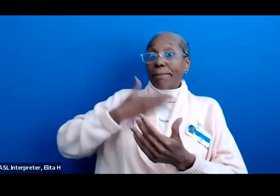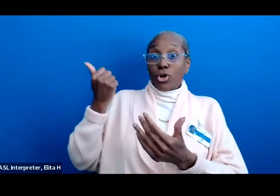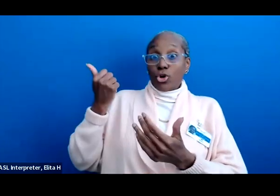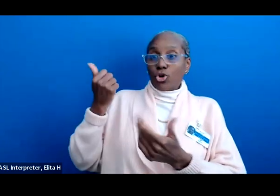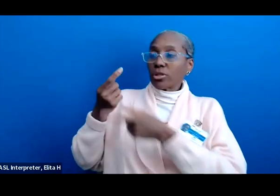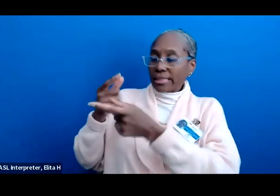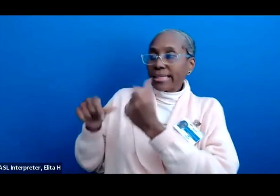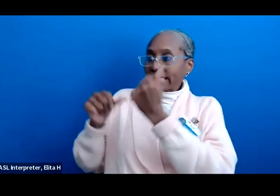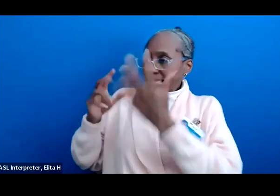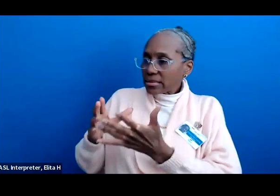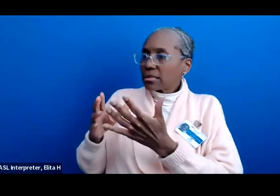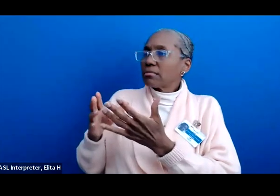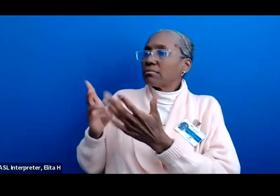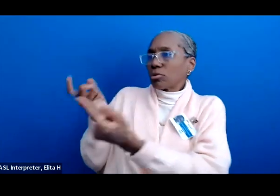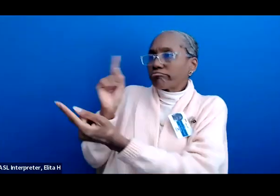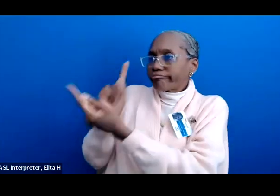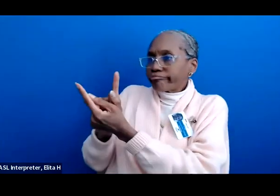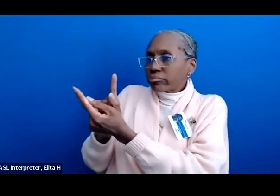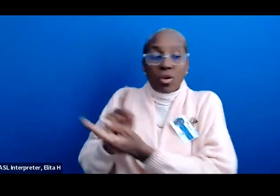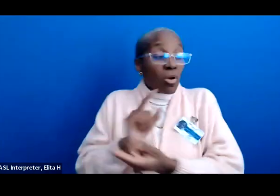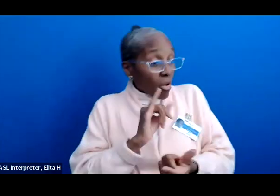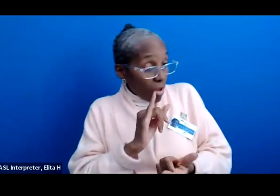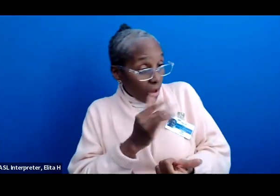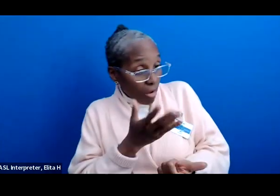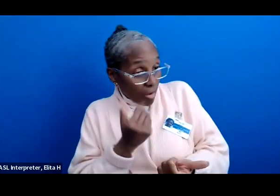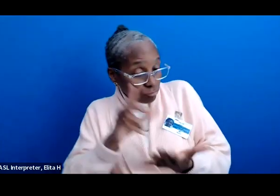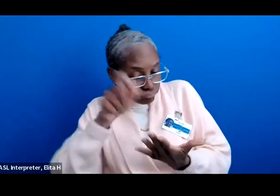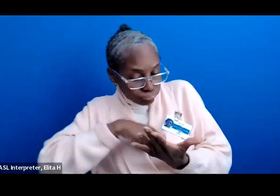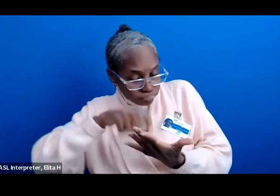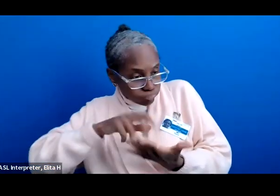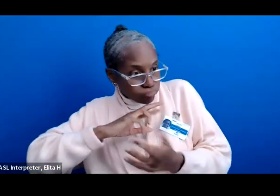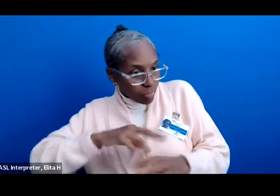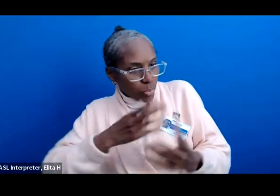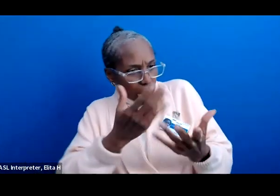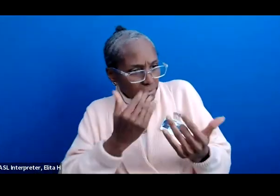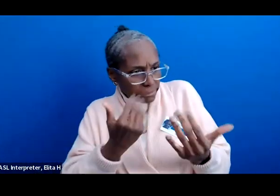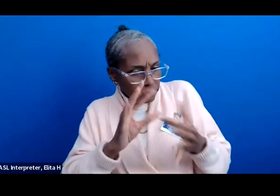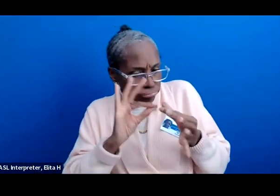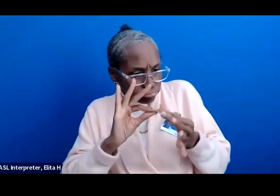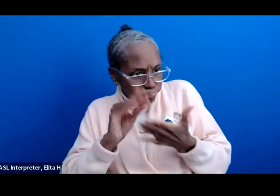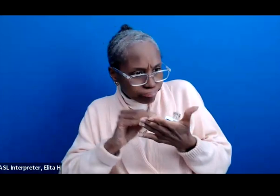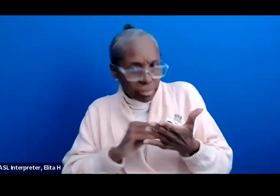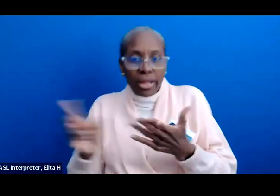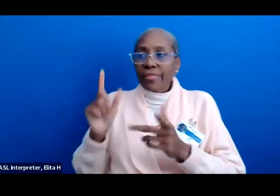they're the ones who are going to be writing the report for the Senator. They're the ones who are going to be putting this bill together